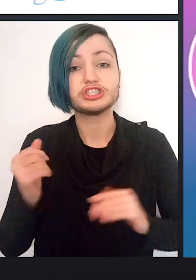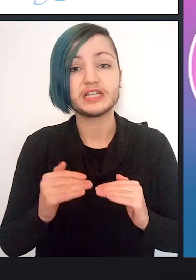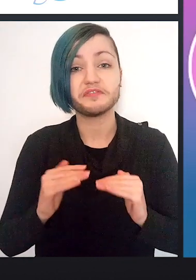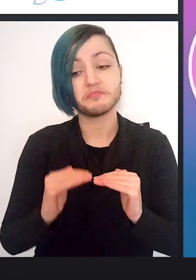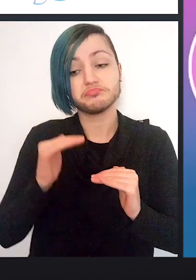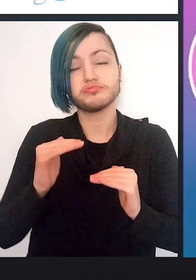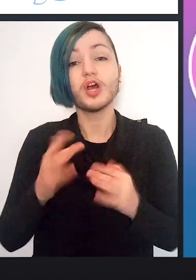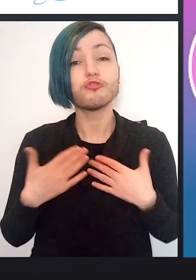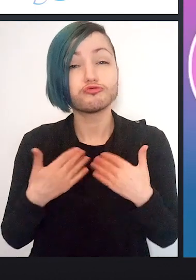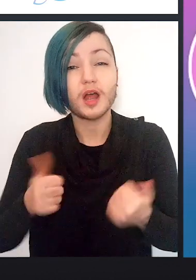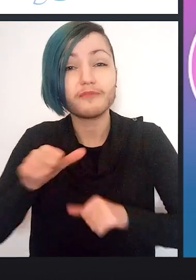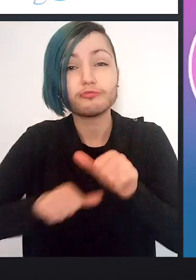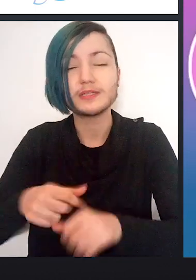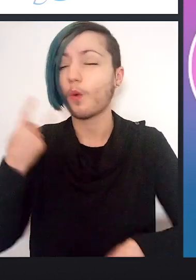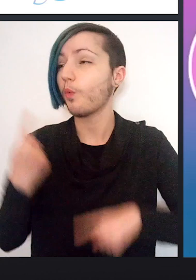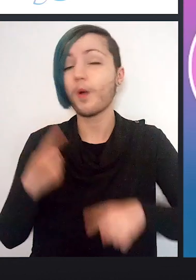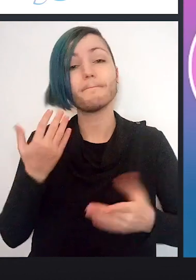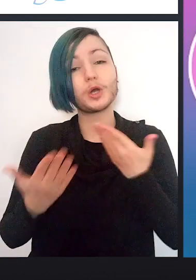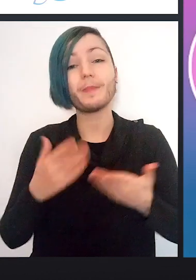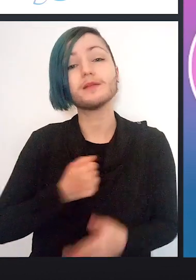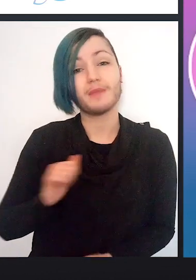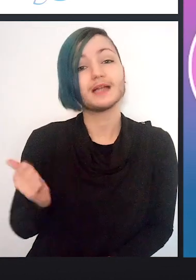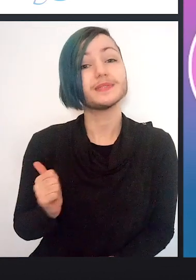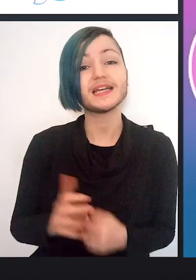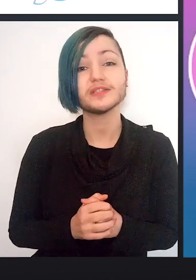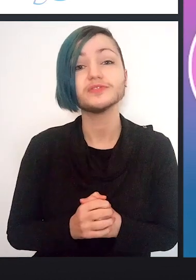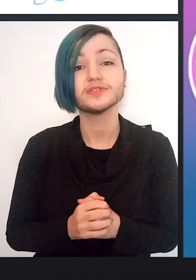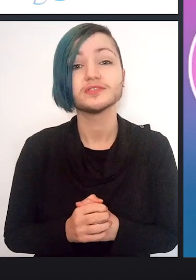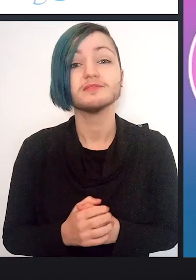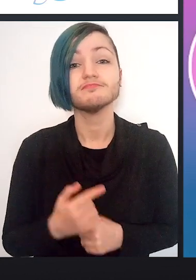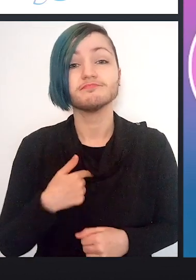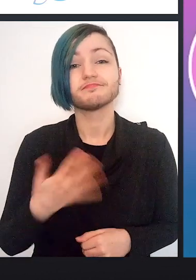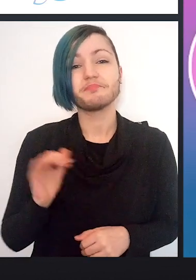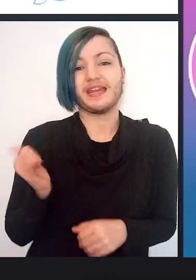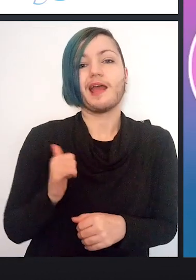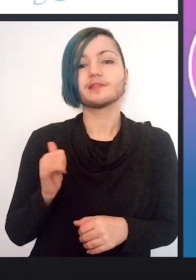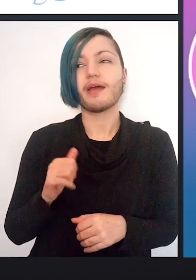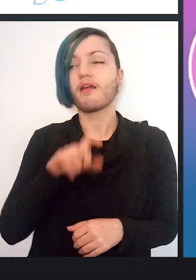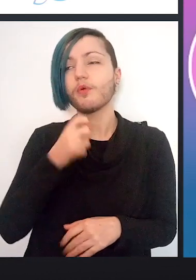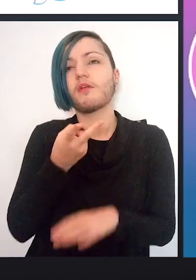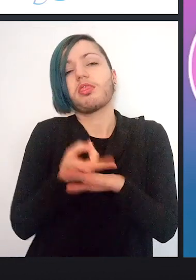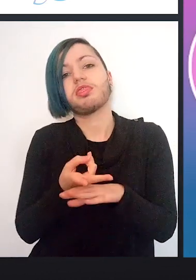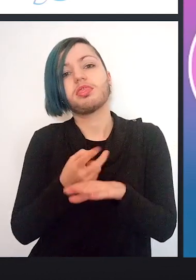much faster than I expected. I expected to be sort of laid up for a month